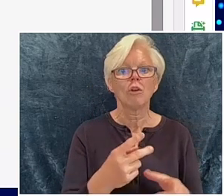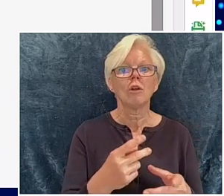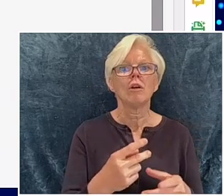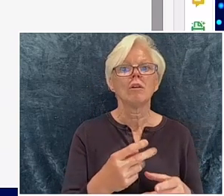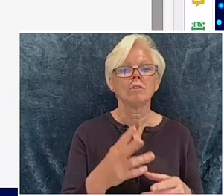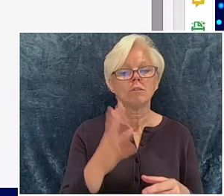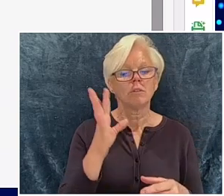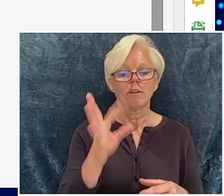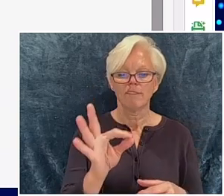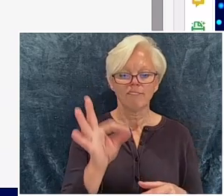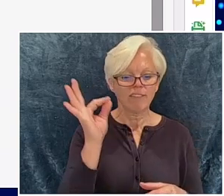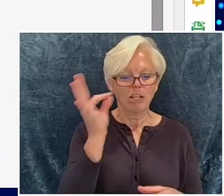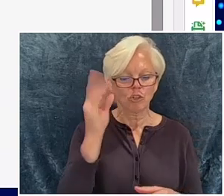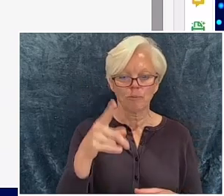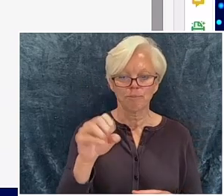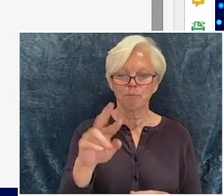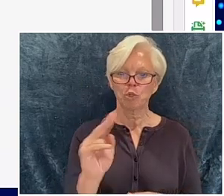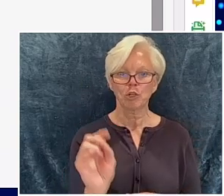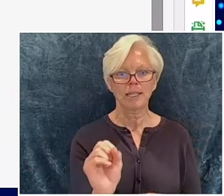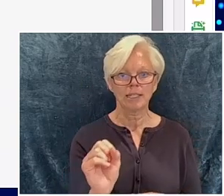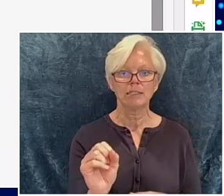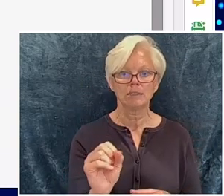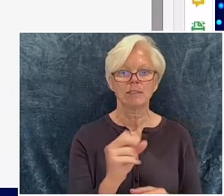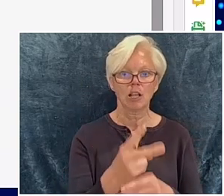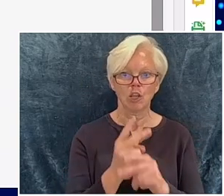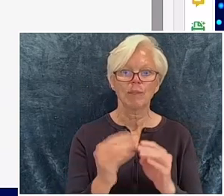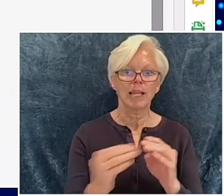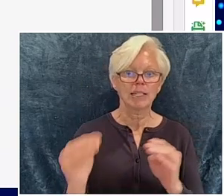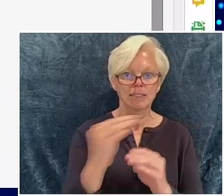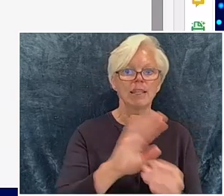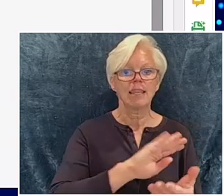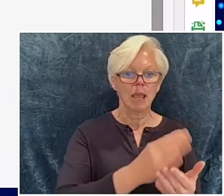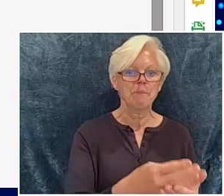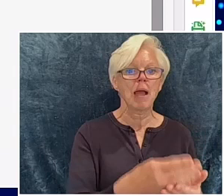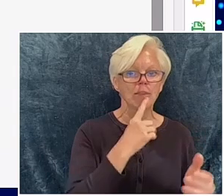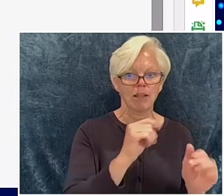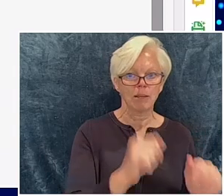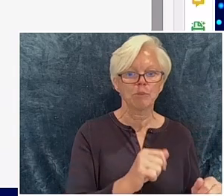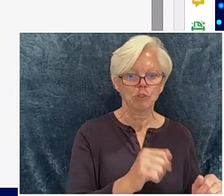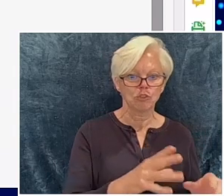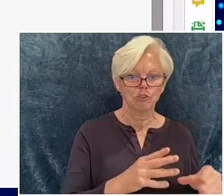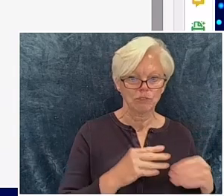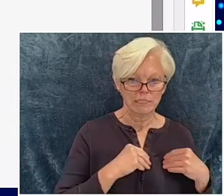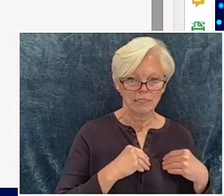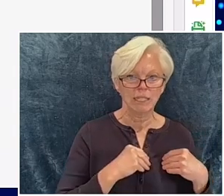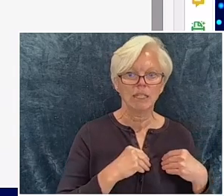exceeded the amount that he or she would be able to receive. Of course, no one is receiving any Federal loan payments anymore.